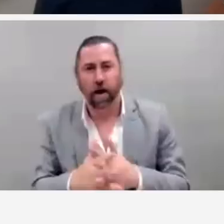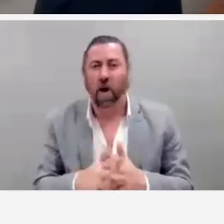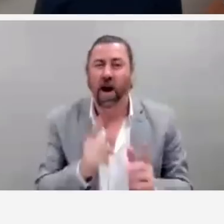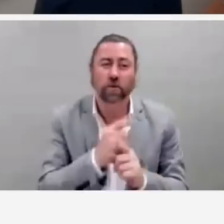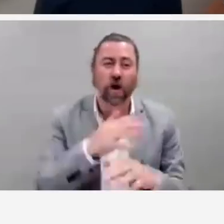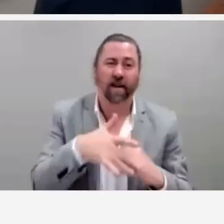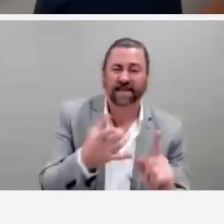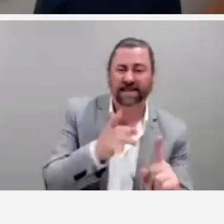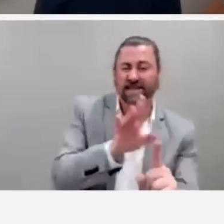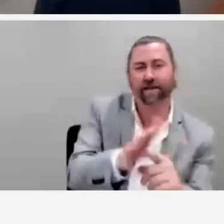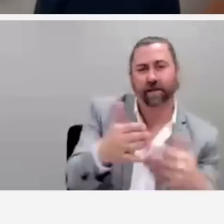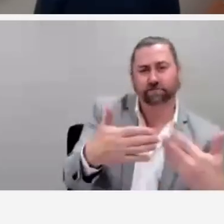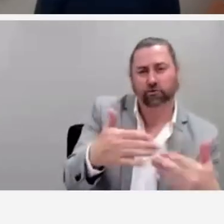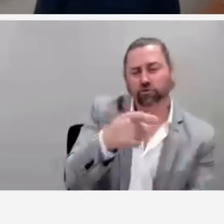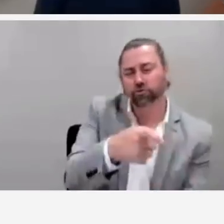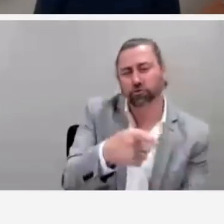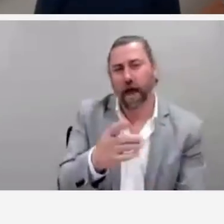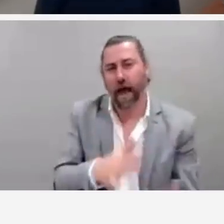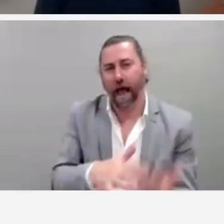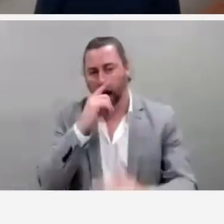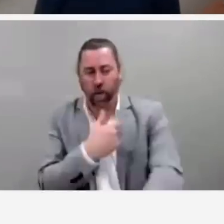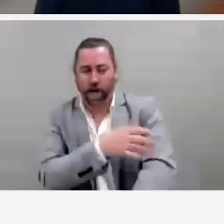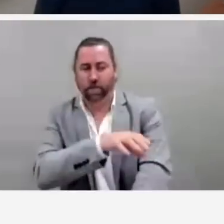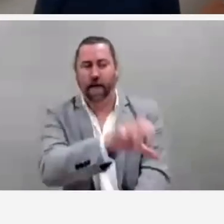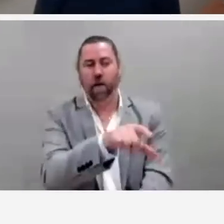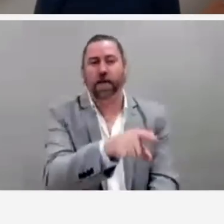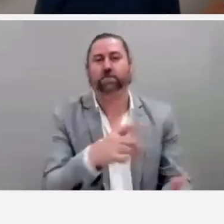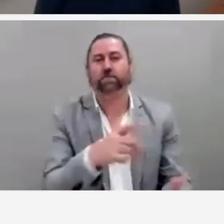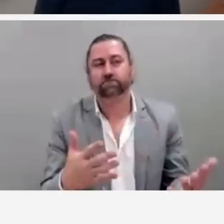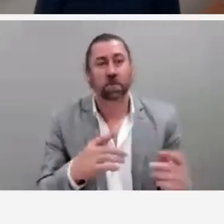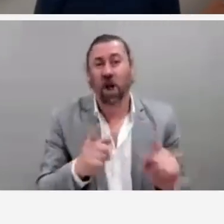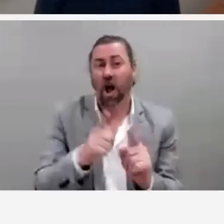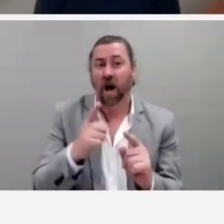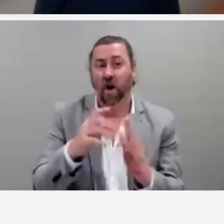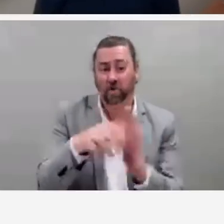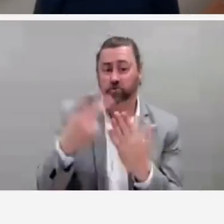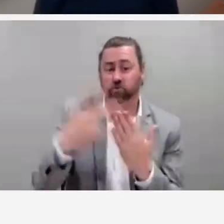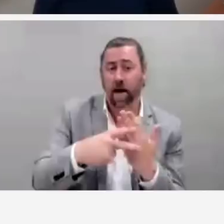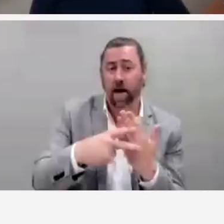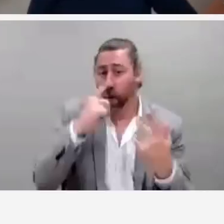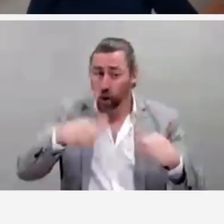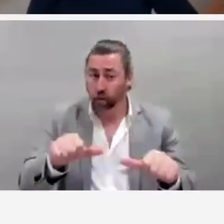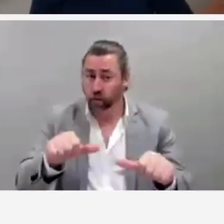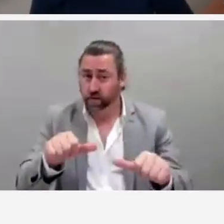So how can we enable that? There could be an ICT solution to this that we're investigating but we still need to kind of do a bit